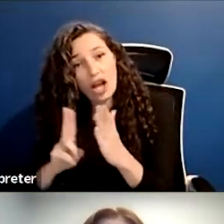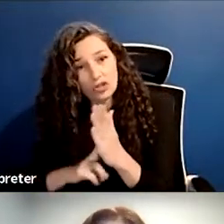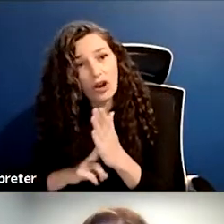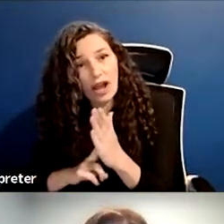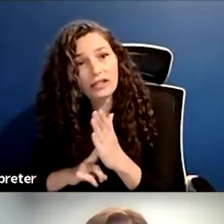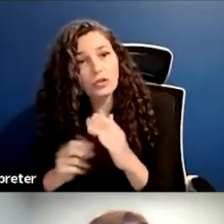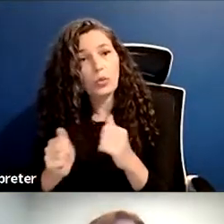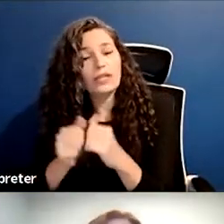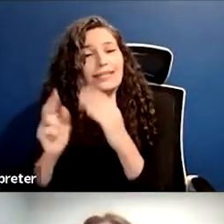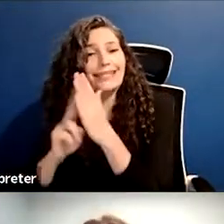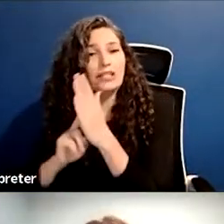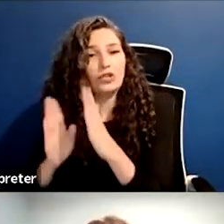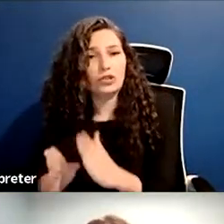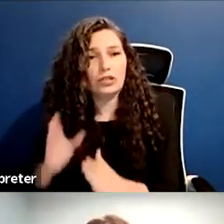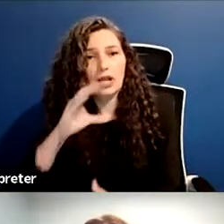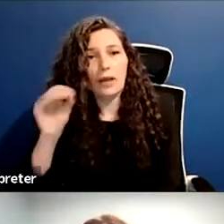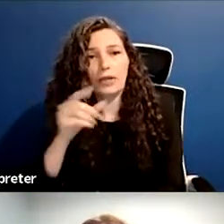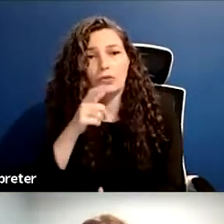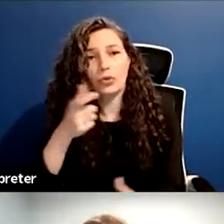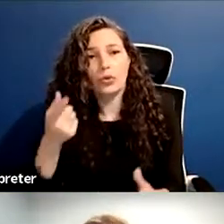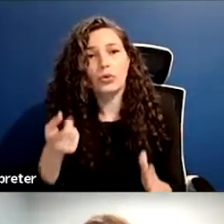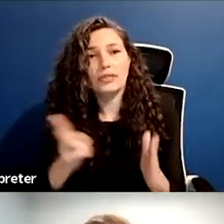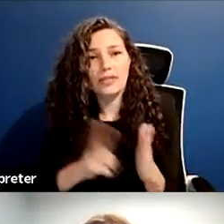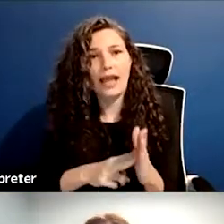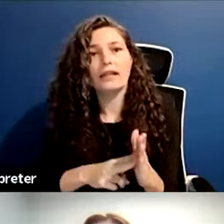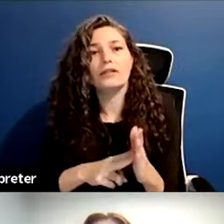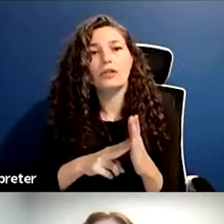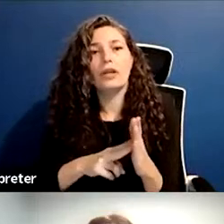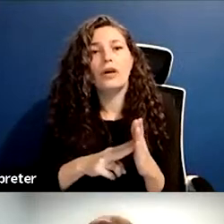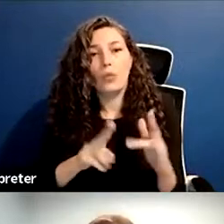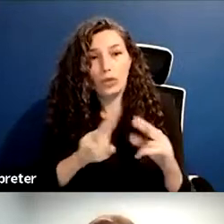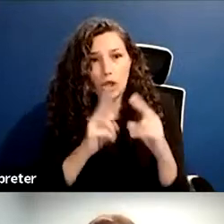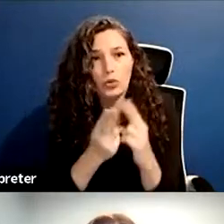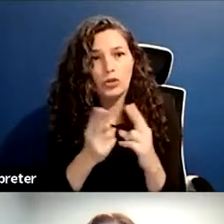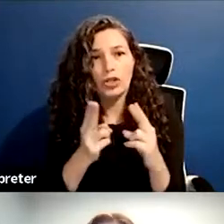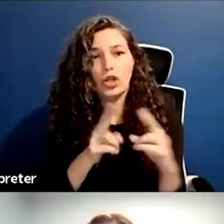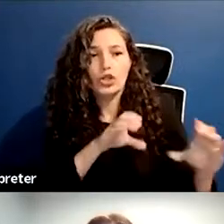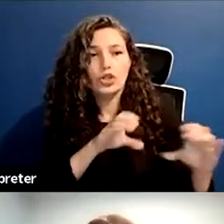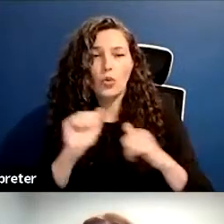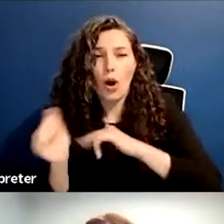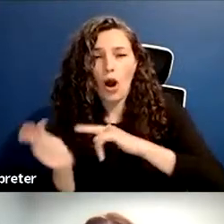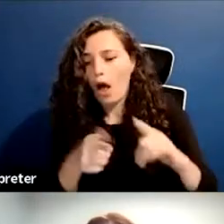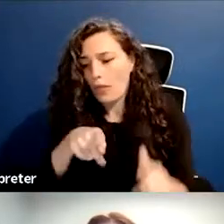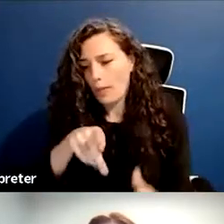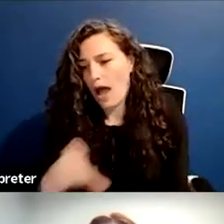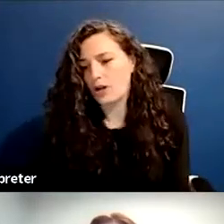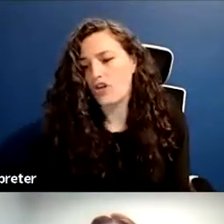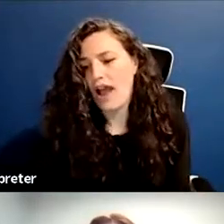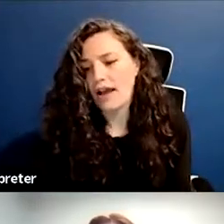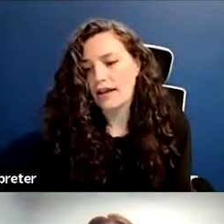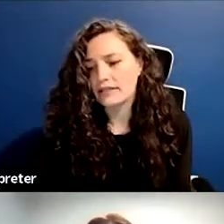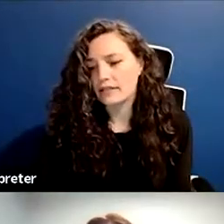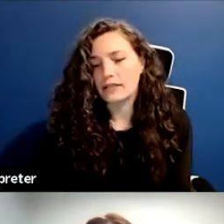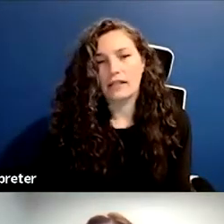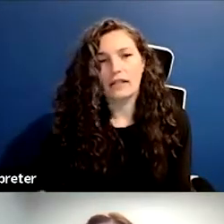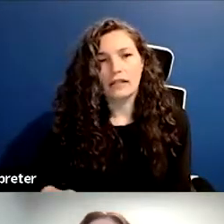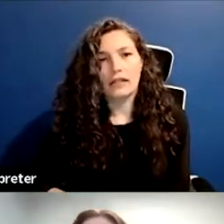to do all of their podcasts under a union contract. And these contracts have minimums and are signed through the podcast department